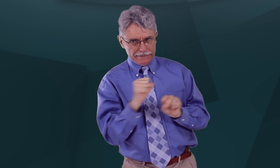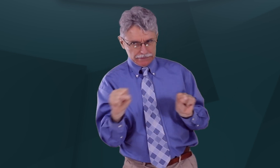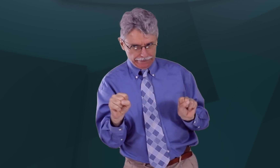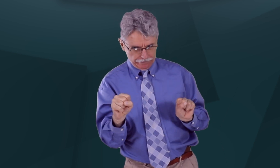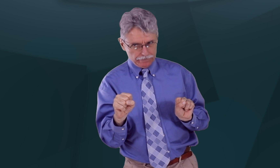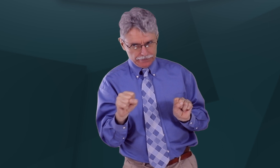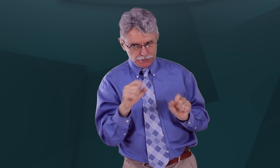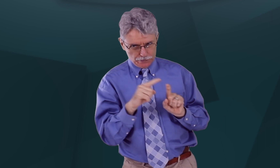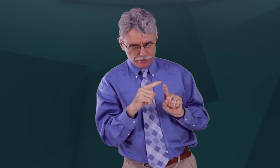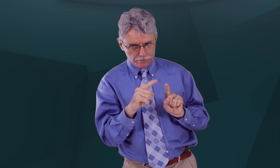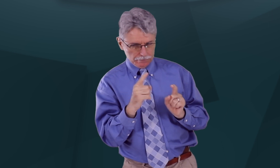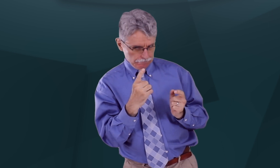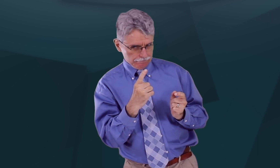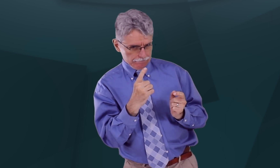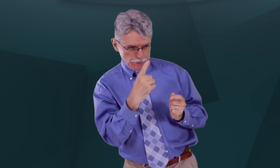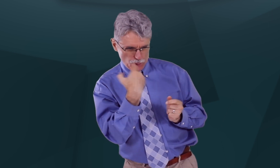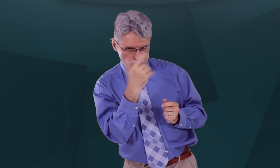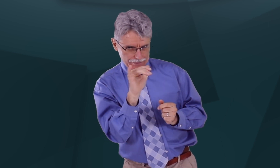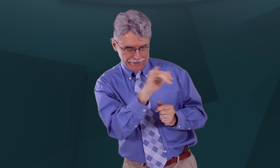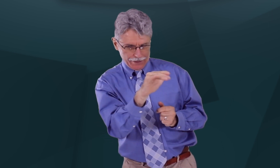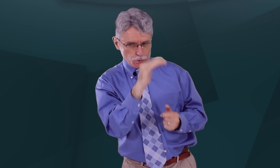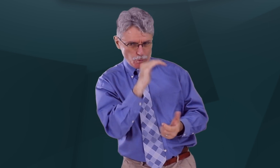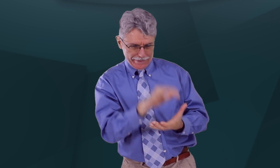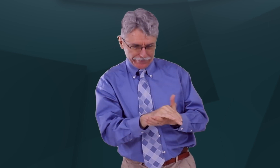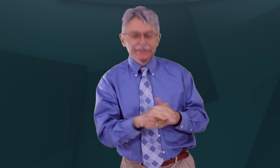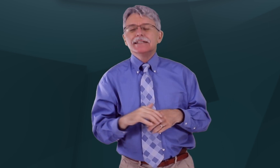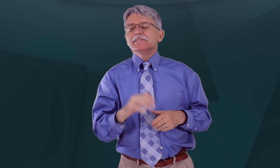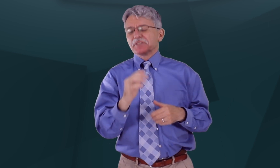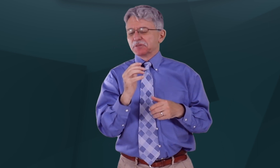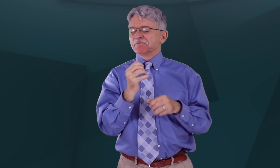Always another safe answer to, you know, pick one who looks like your wife.